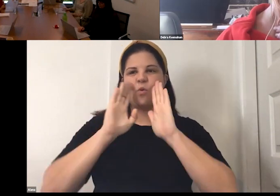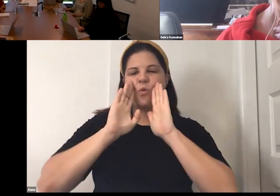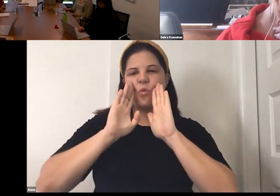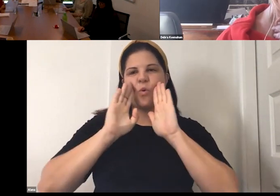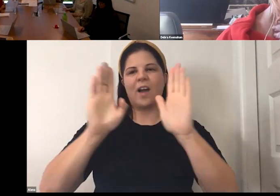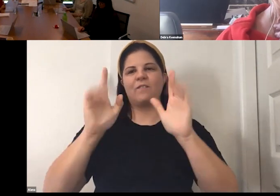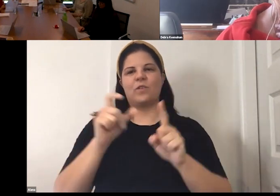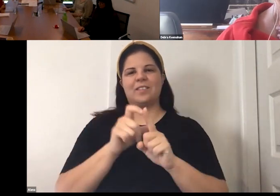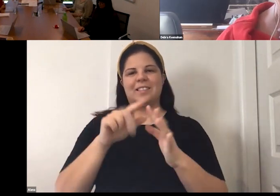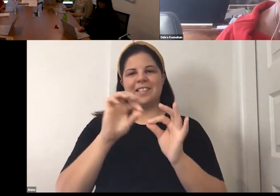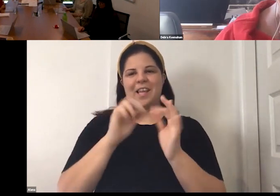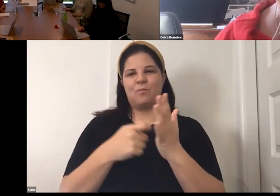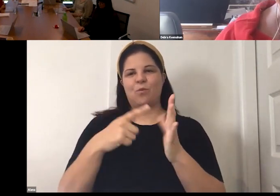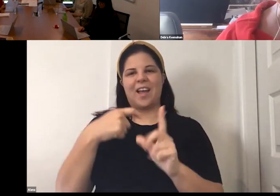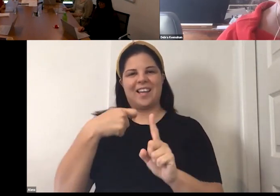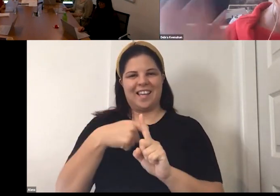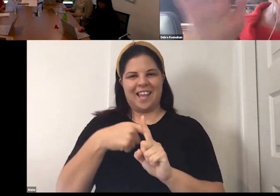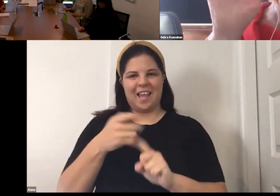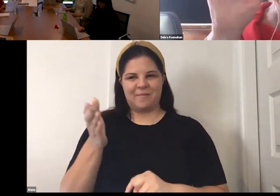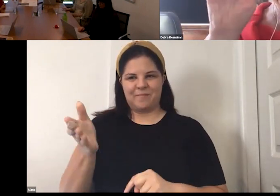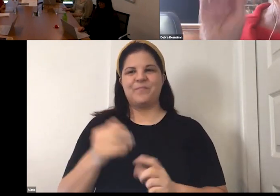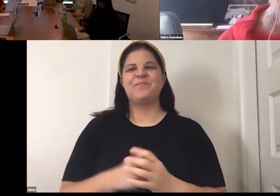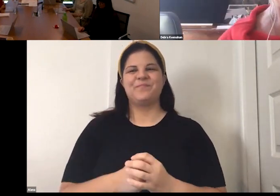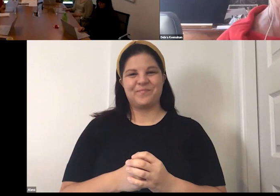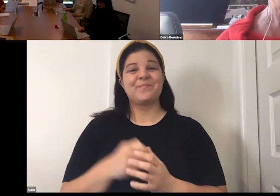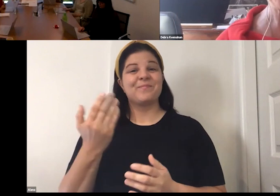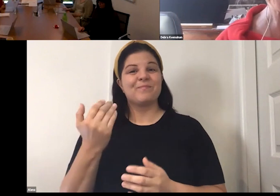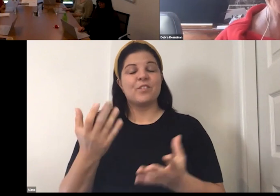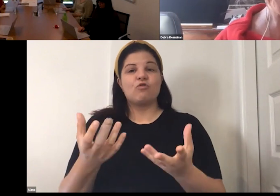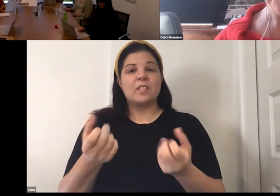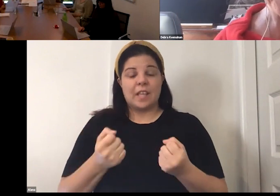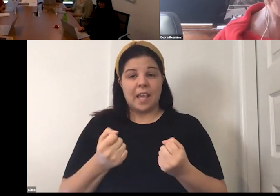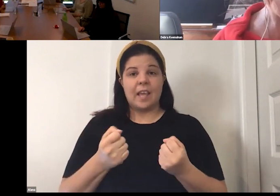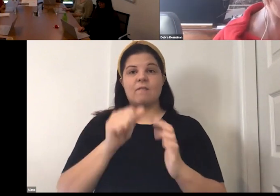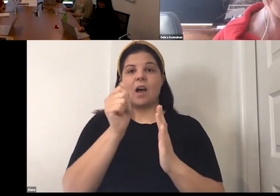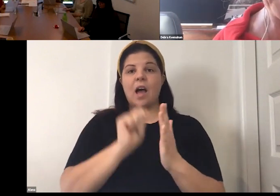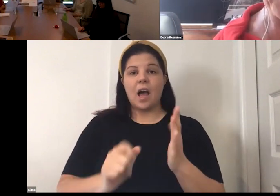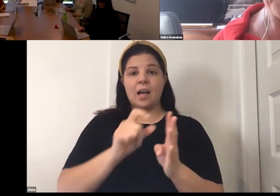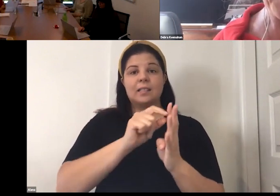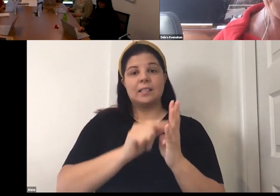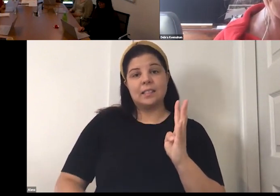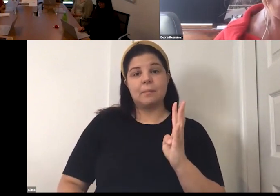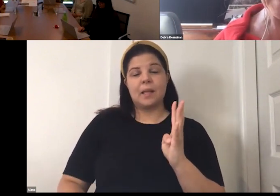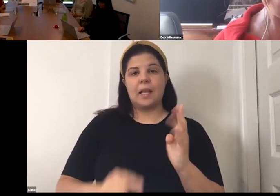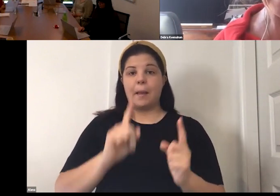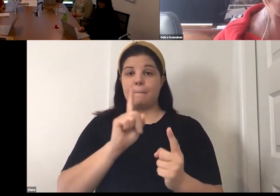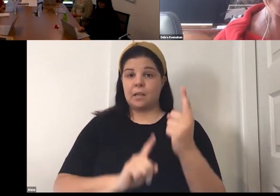Debra Keenahan who has been a recipient of the arts and disability mentoring initiative.